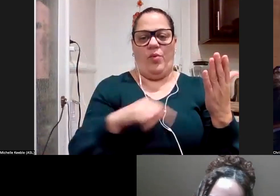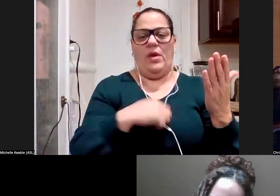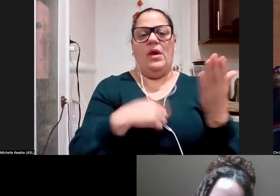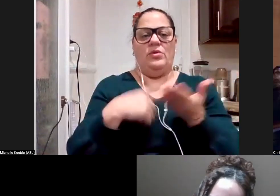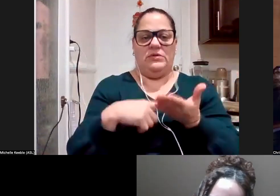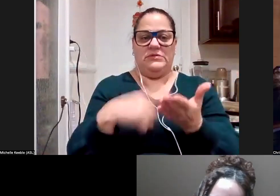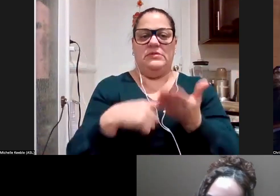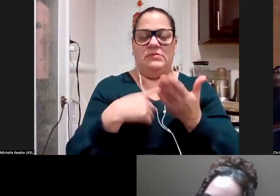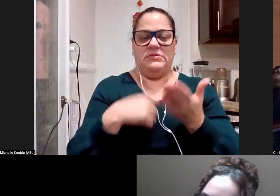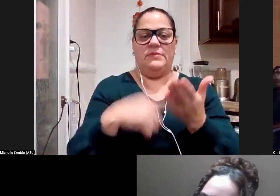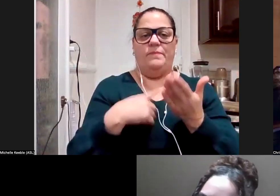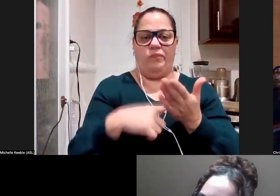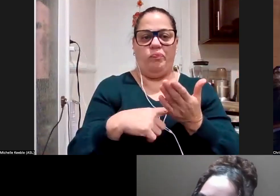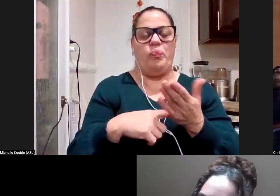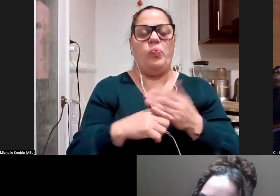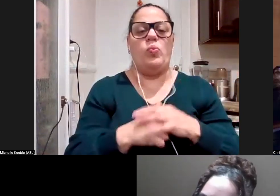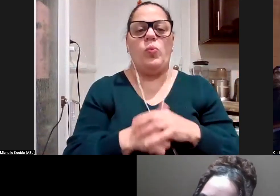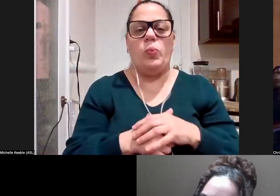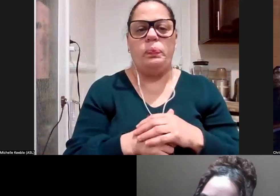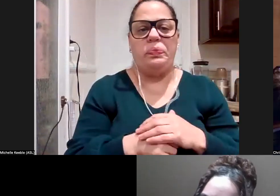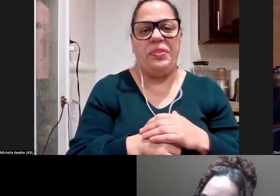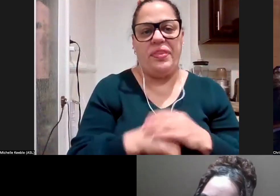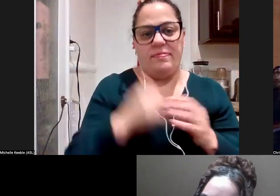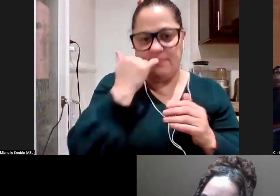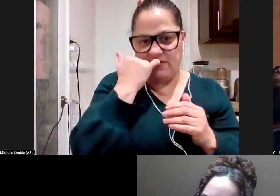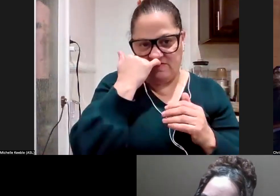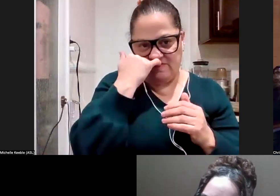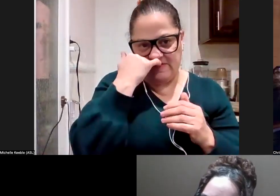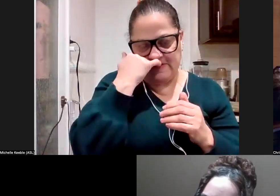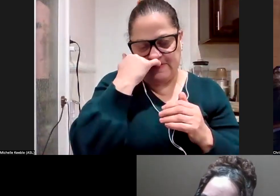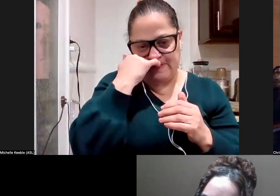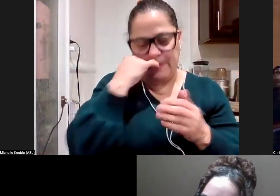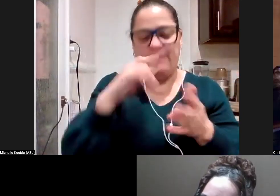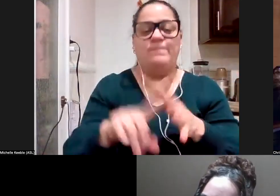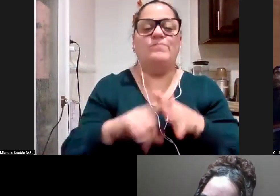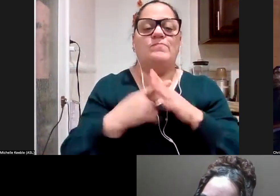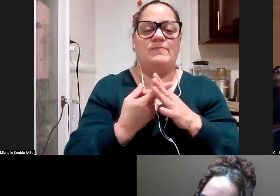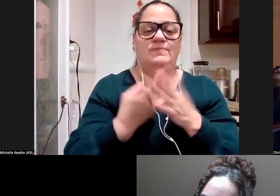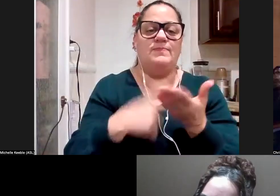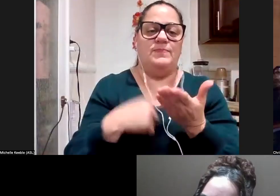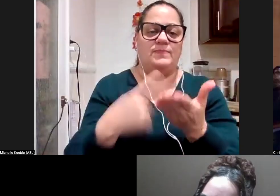we don't have any we have the beginnings of the discussion I I can say from those of us